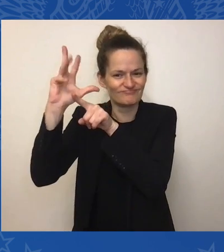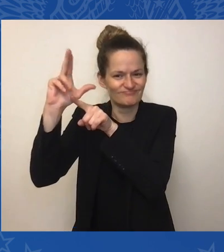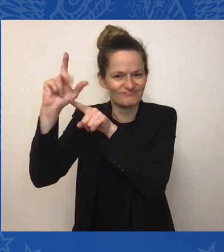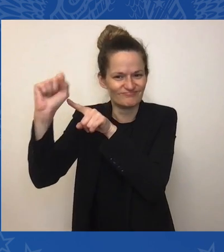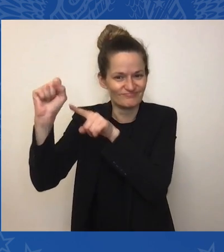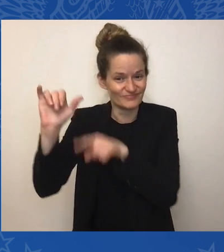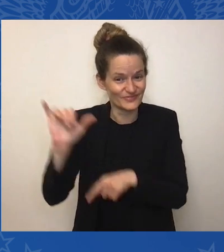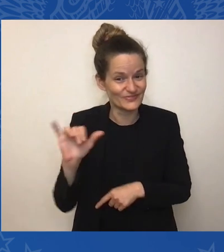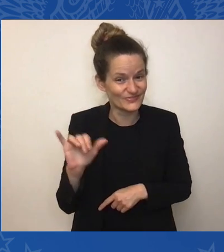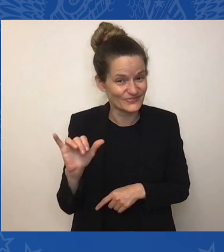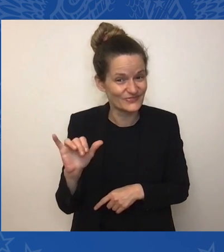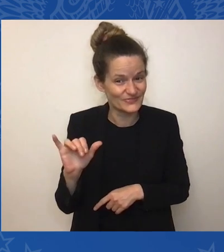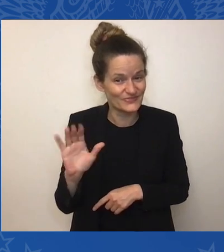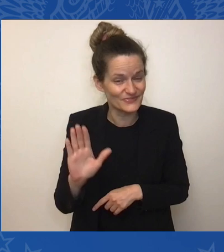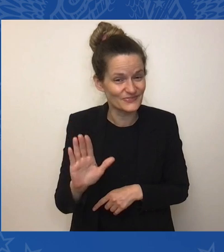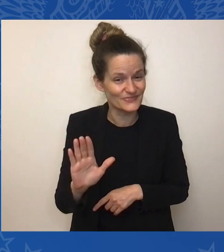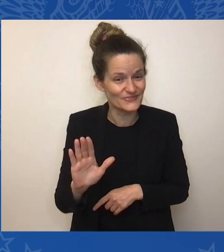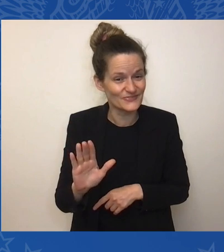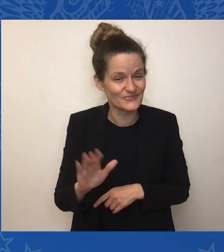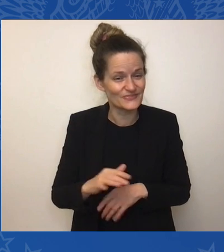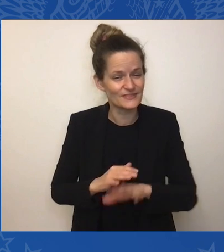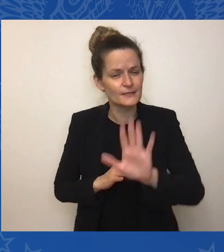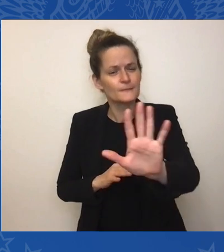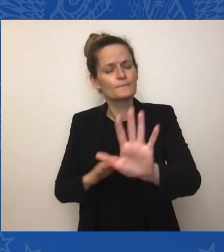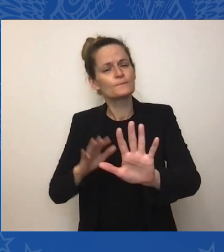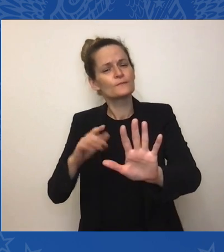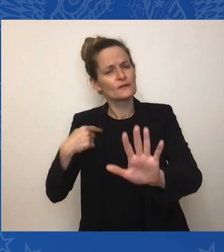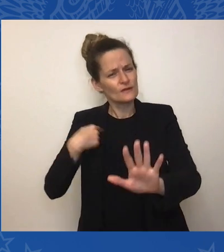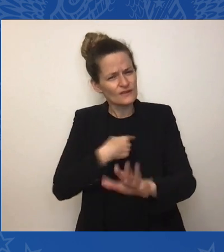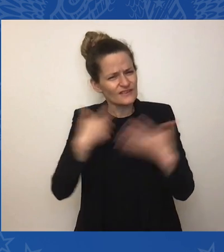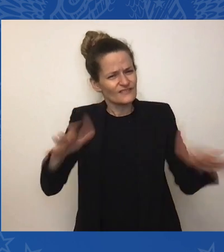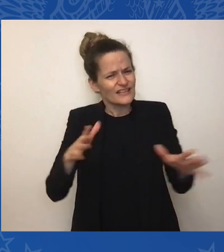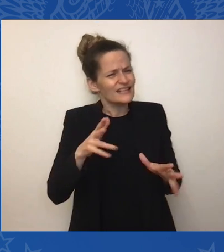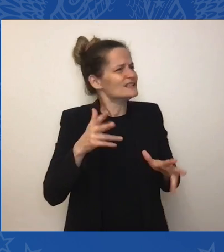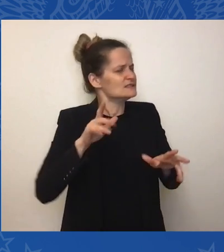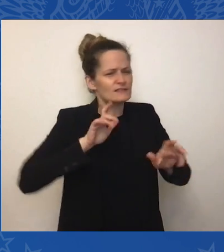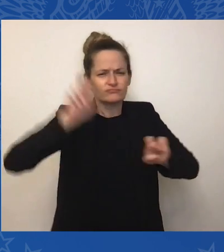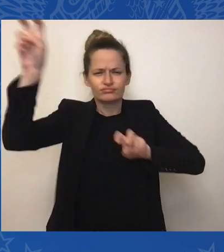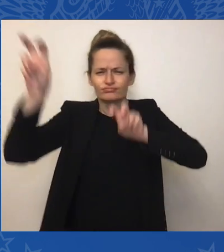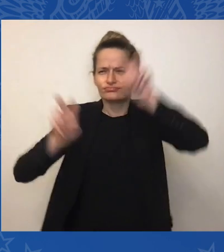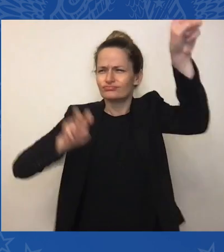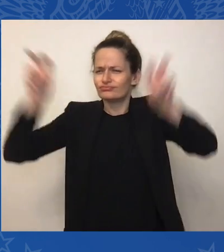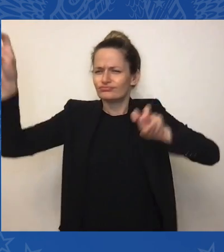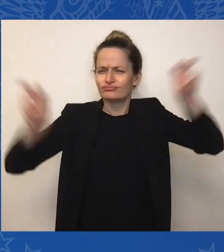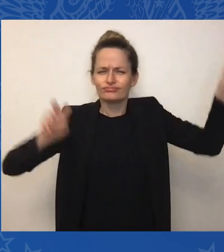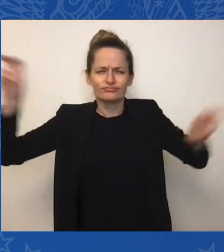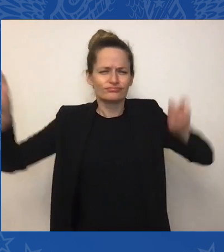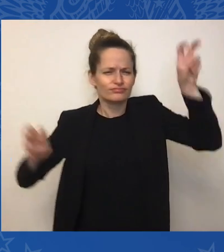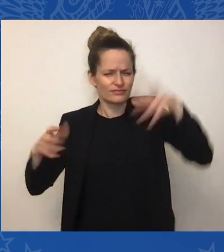We traveled 17,000 miles in China and the United States together. We were on the Tibetan Plateau,